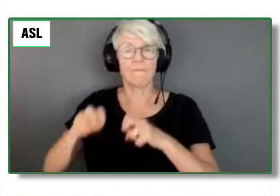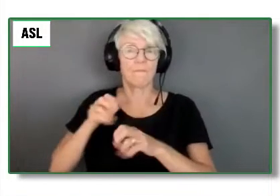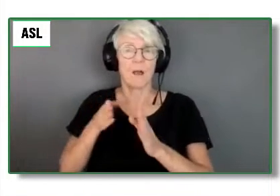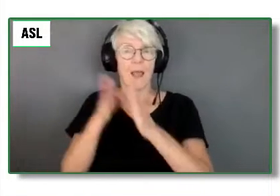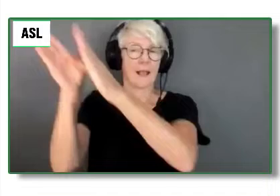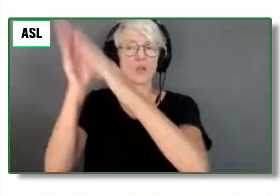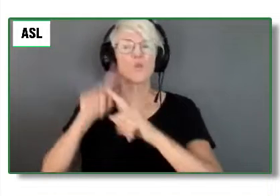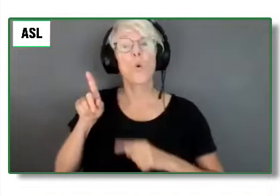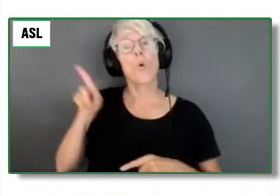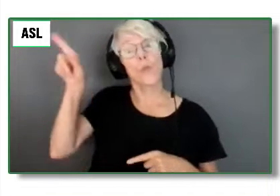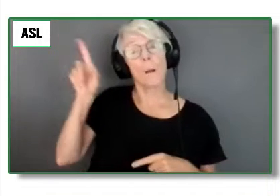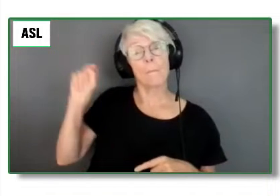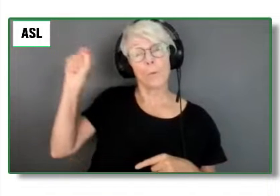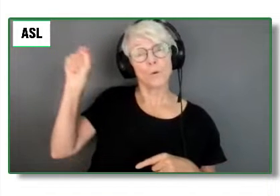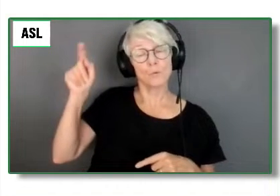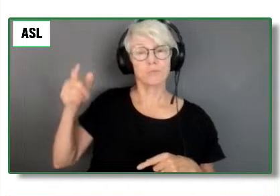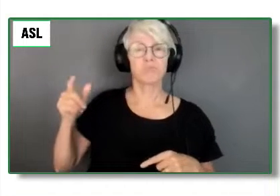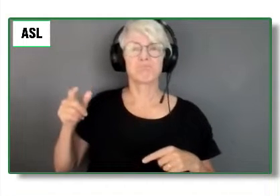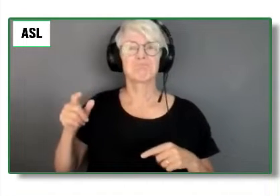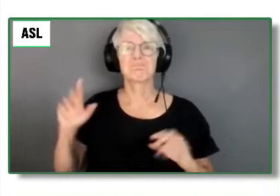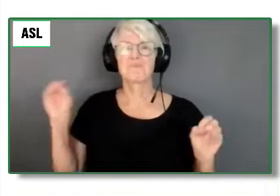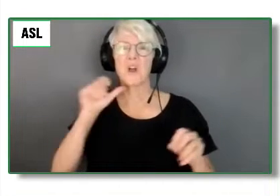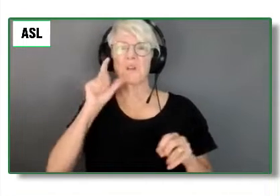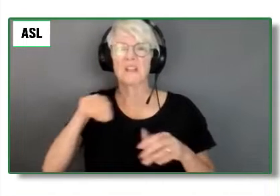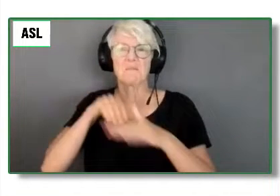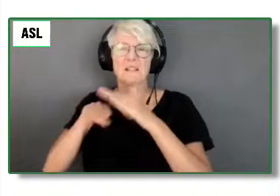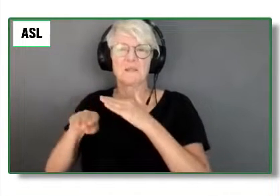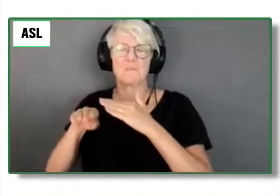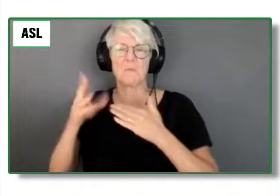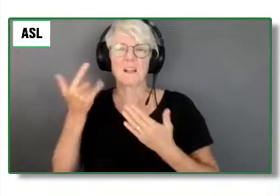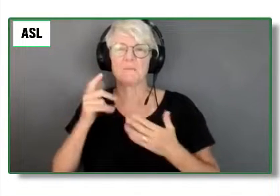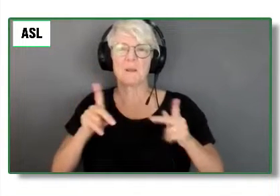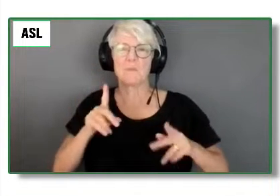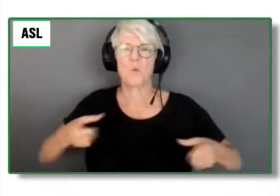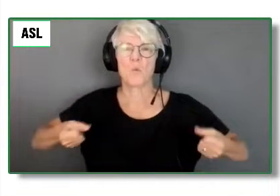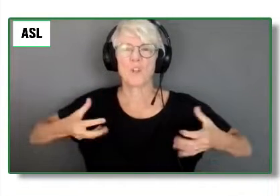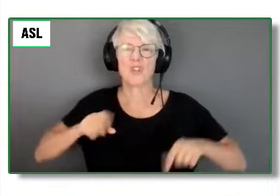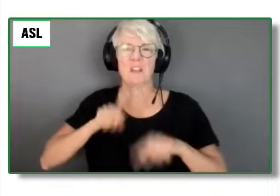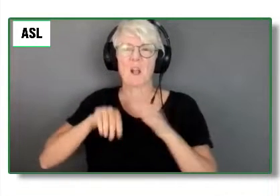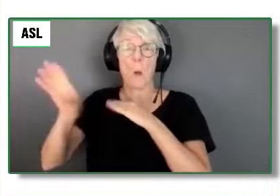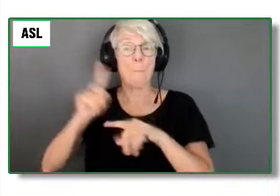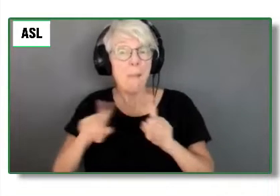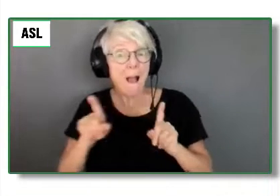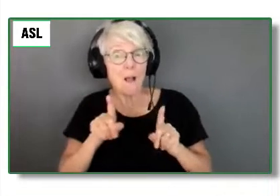They were wrong. Someone did make it up there and when they got there, there was no accessible bathroom. So,